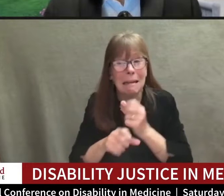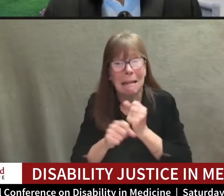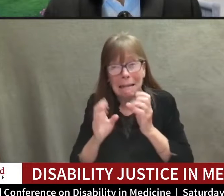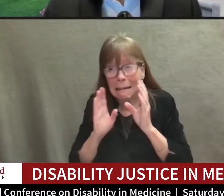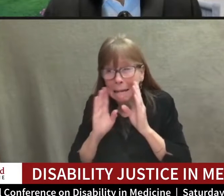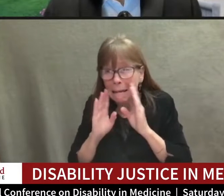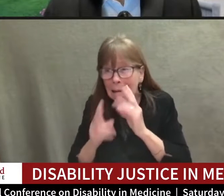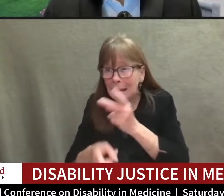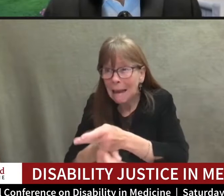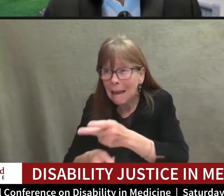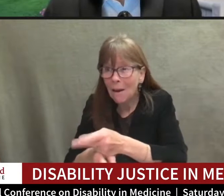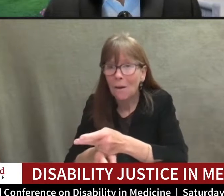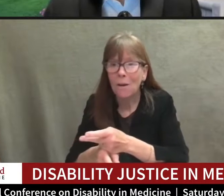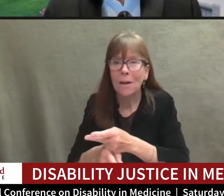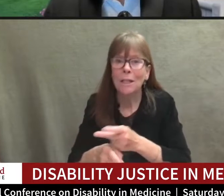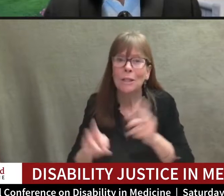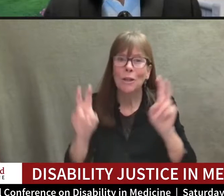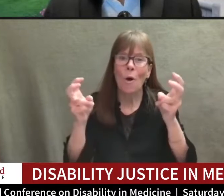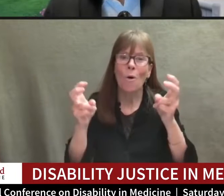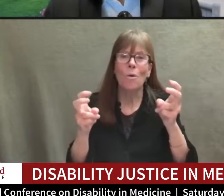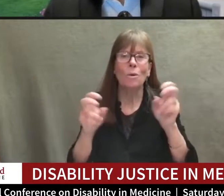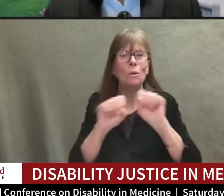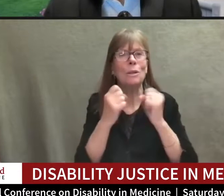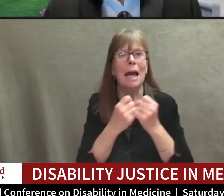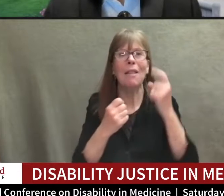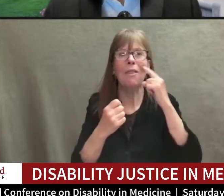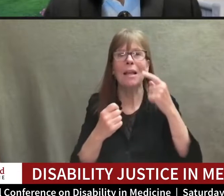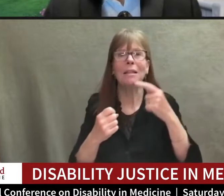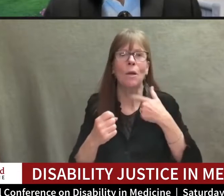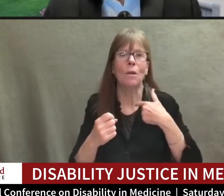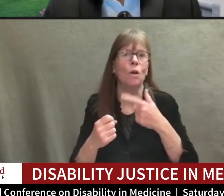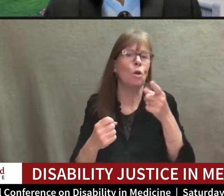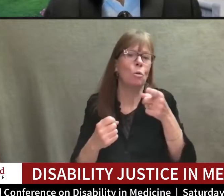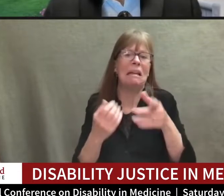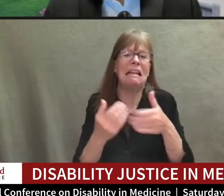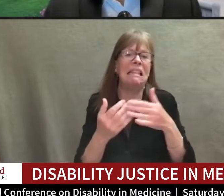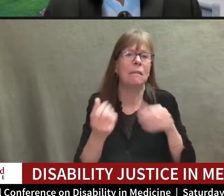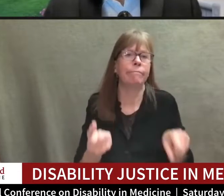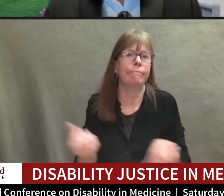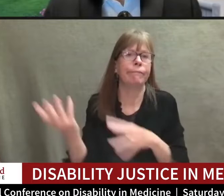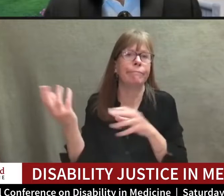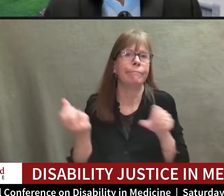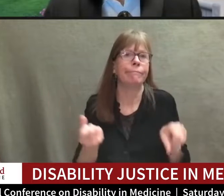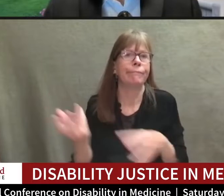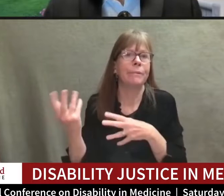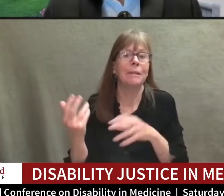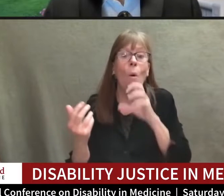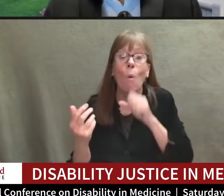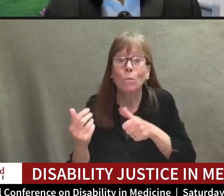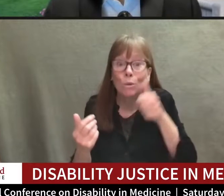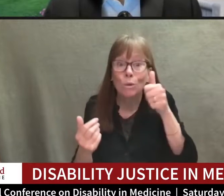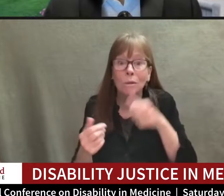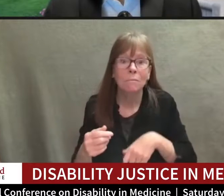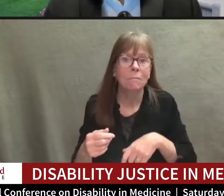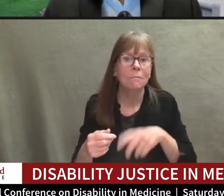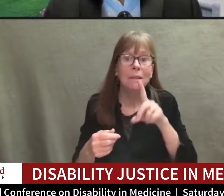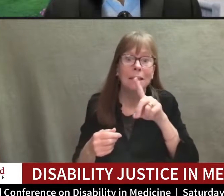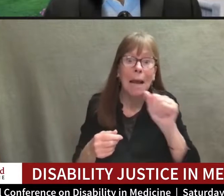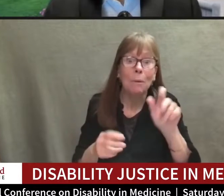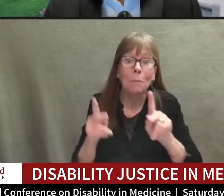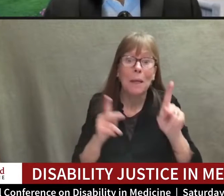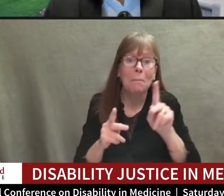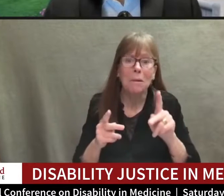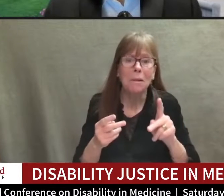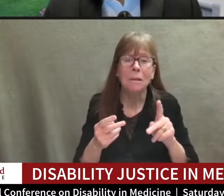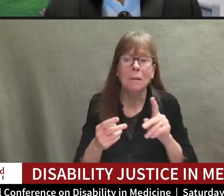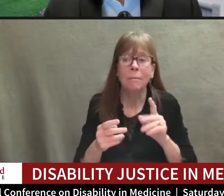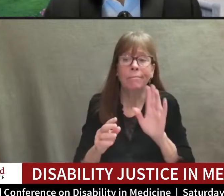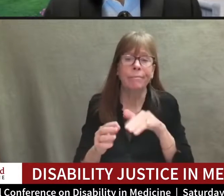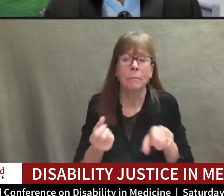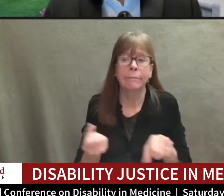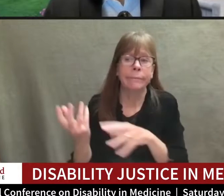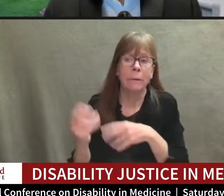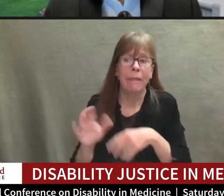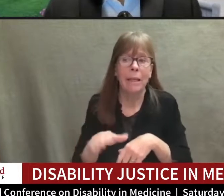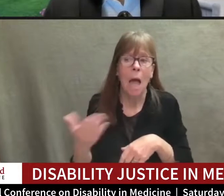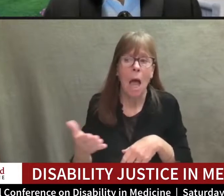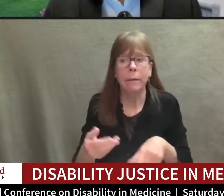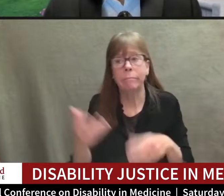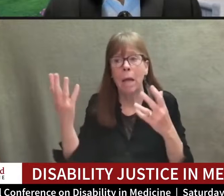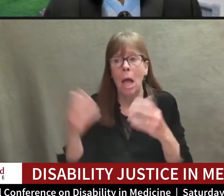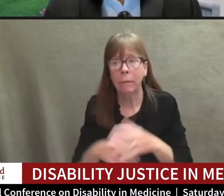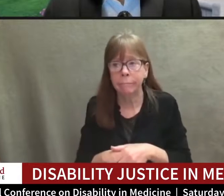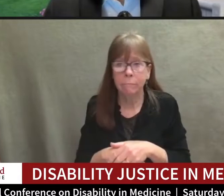how disposable our society thinks about older and disabled people. That they died and somehow